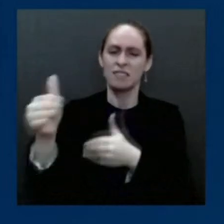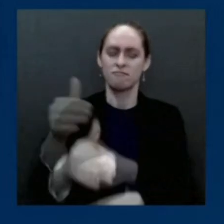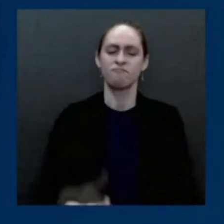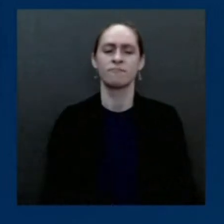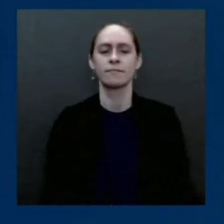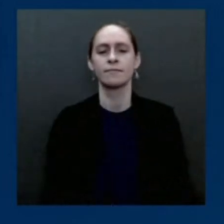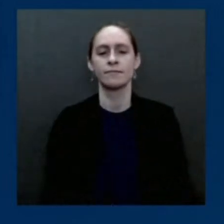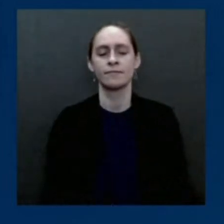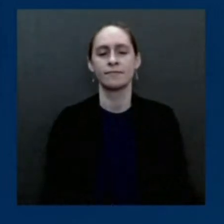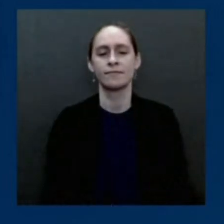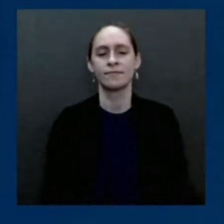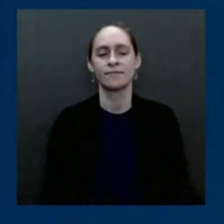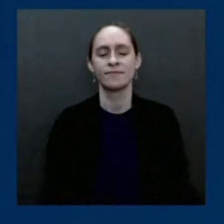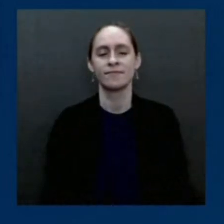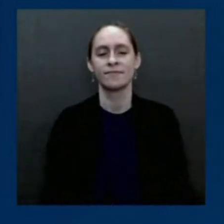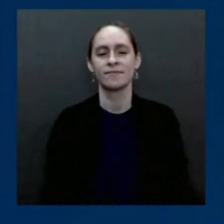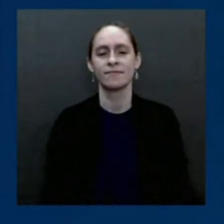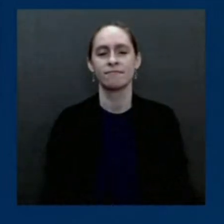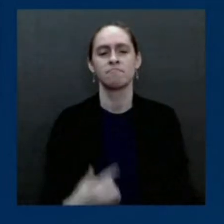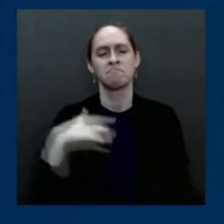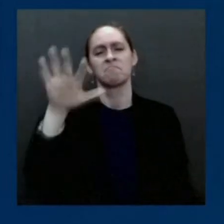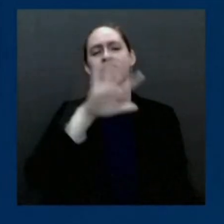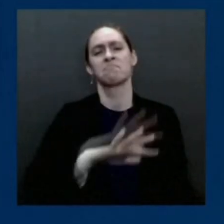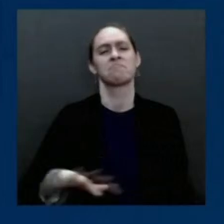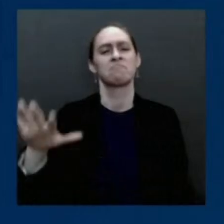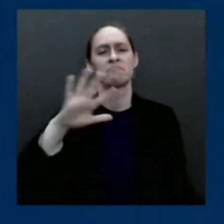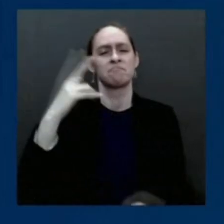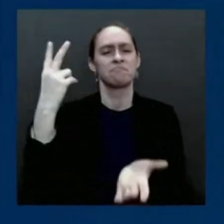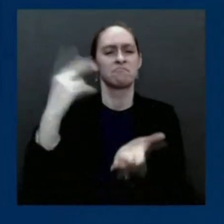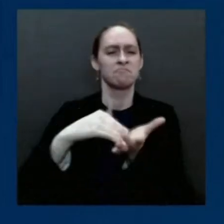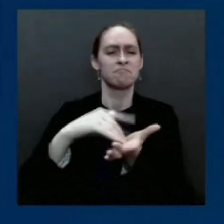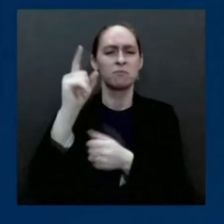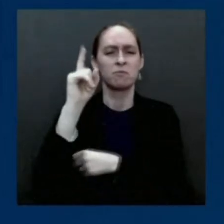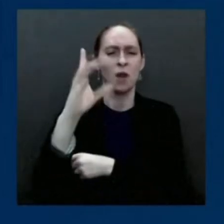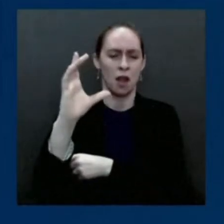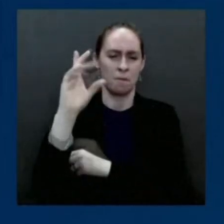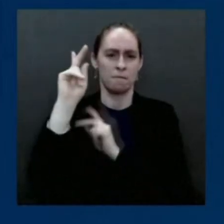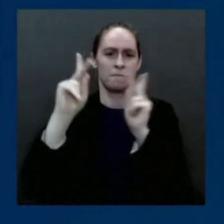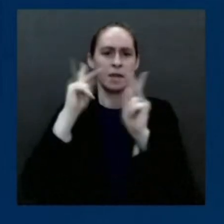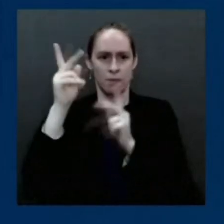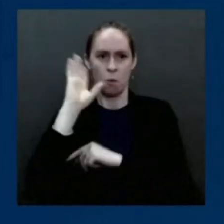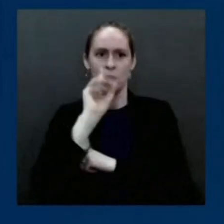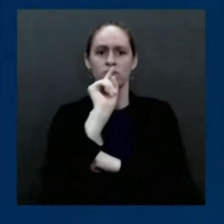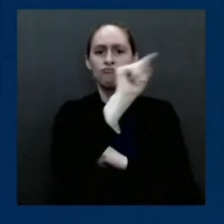TERRITORIES BY DEPLOYING OVER